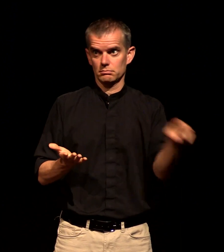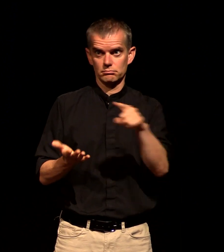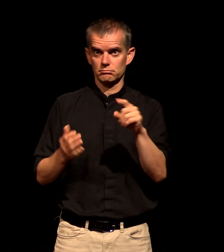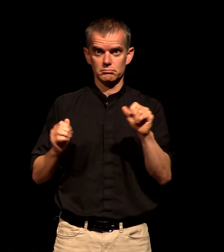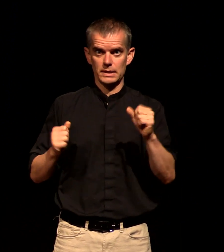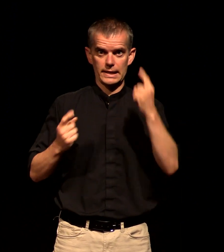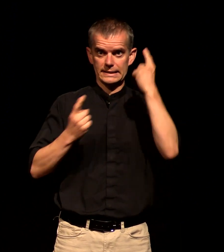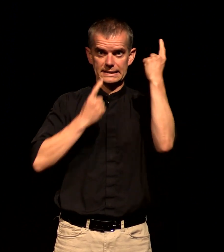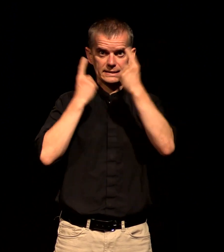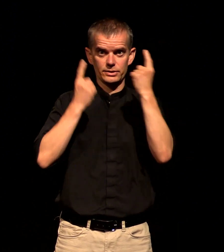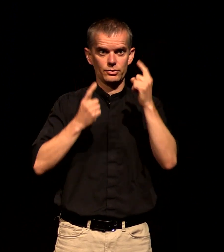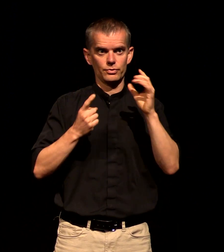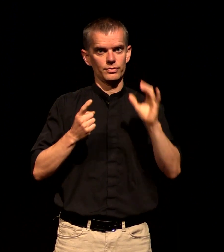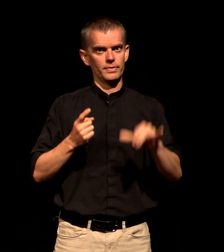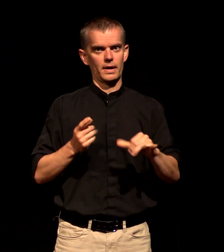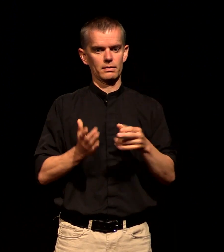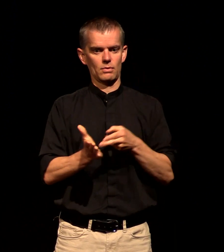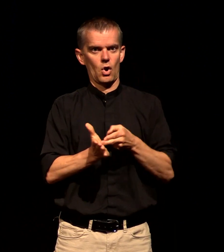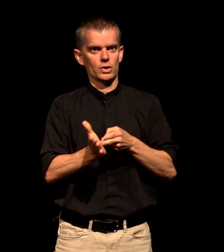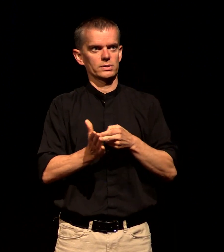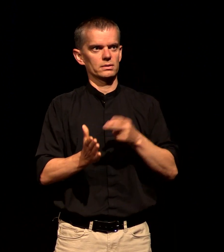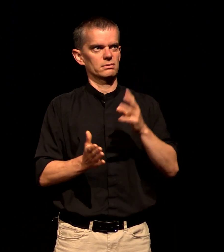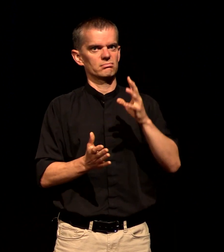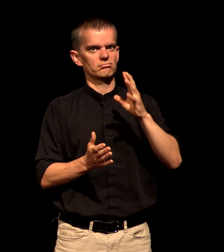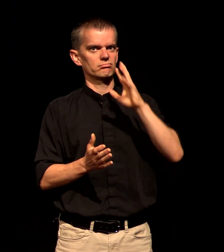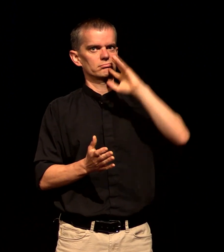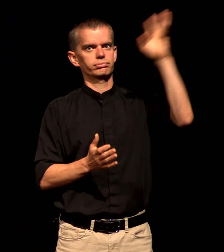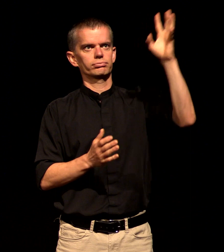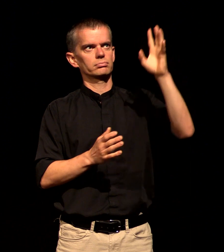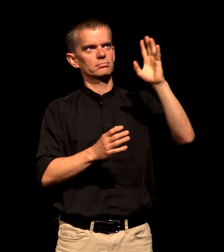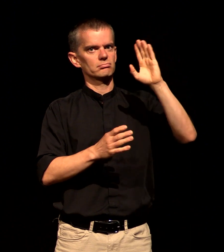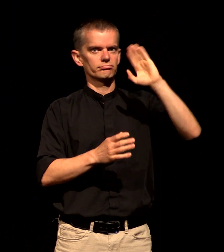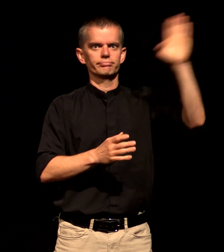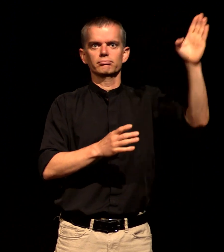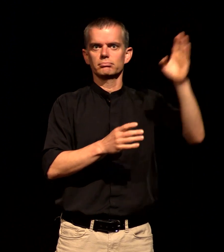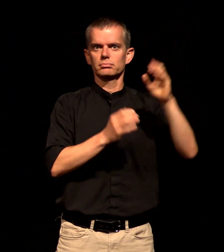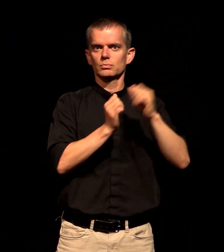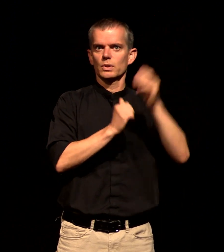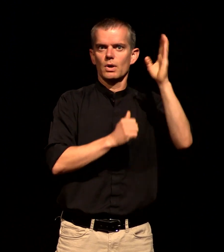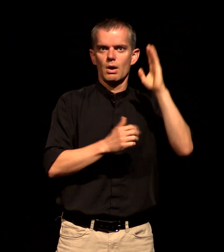kind of courageous honesty. first observation is simply this